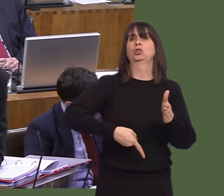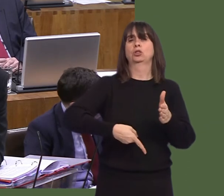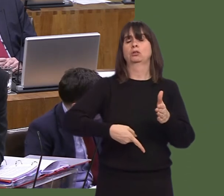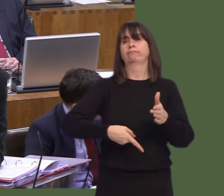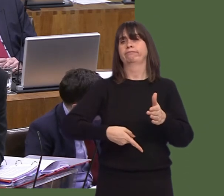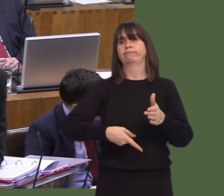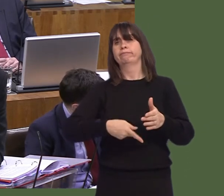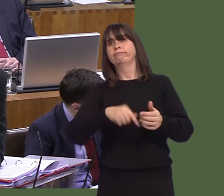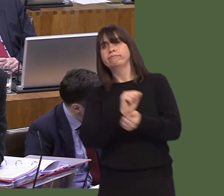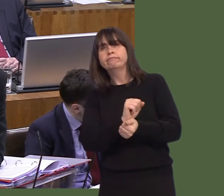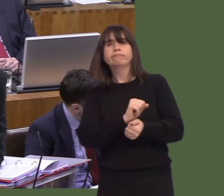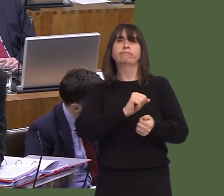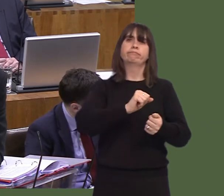But he says 'national health shambles'.